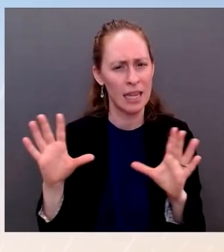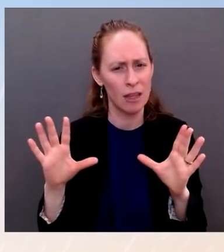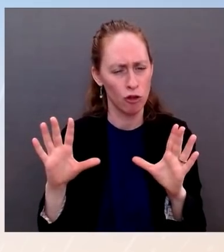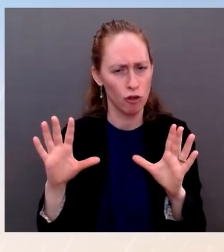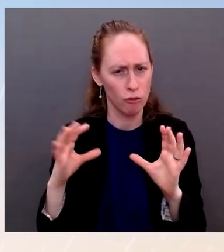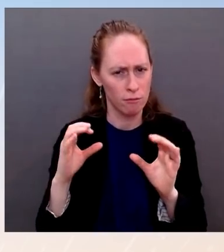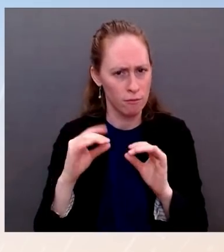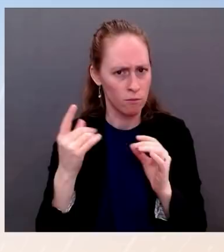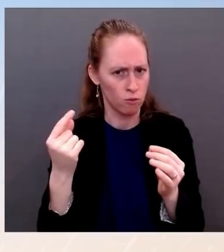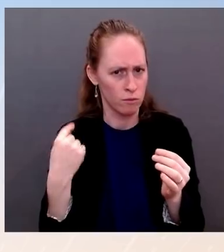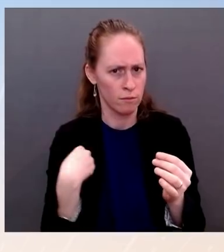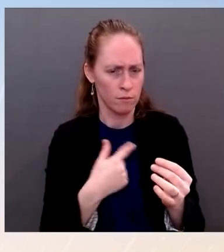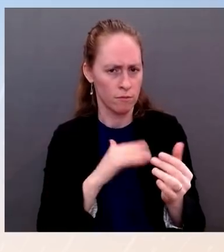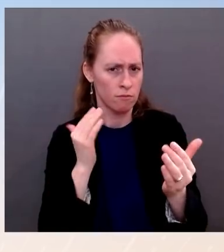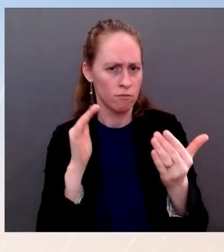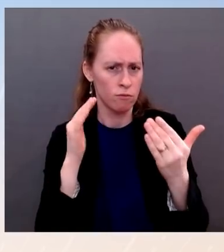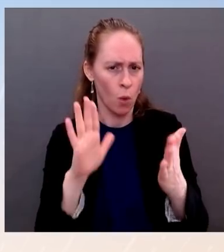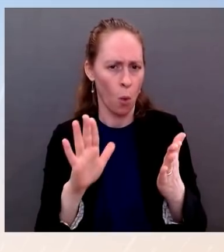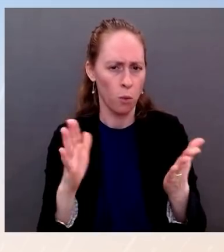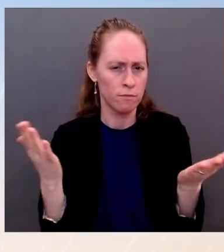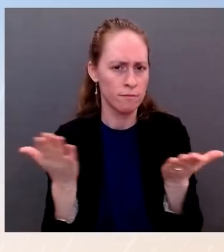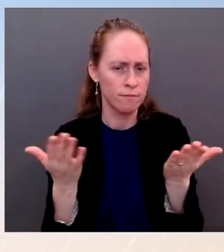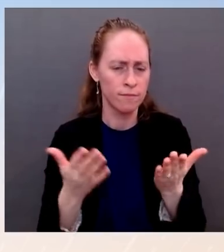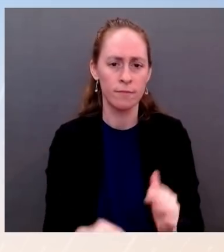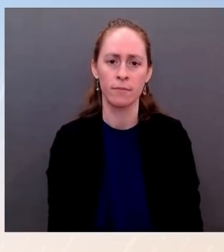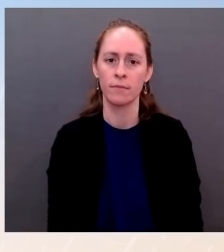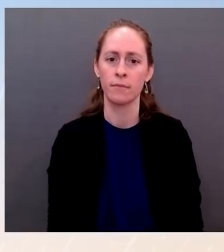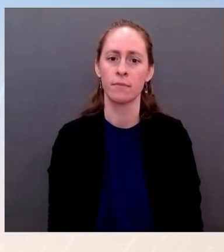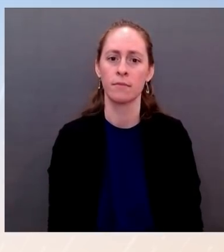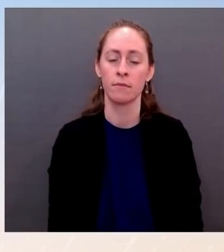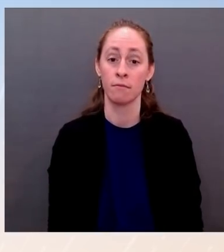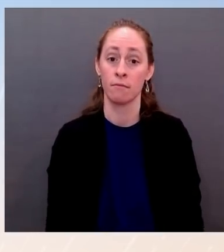That is a possible line of attack, course of action that the Russian forces